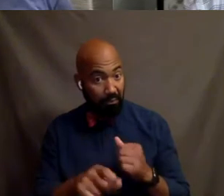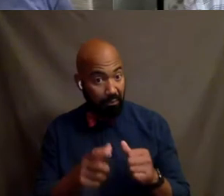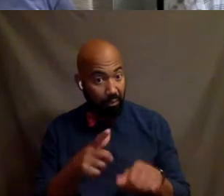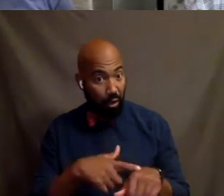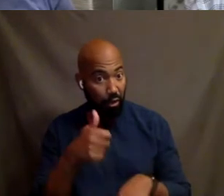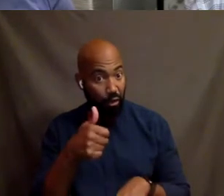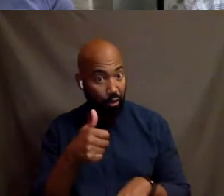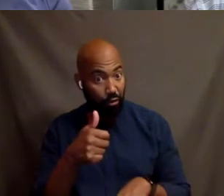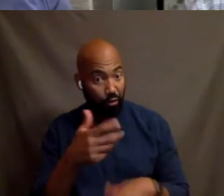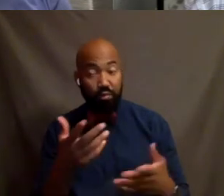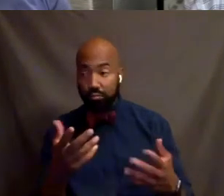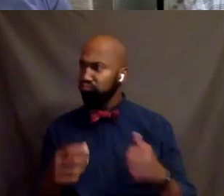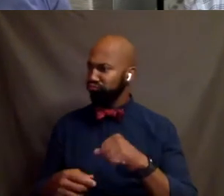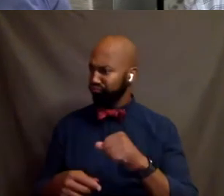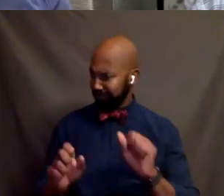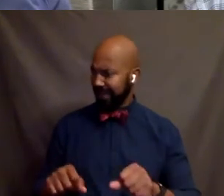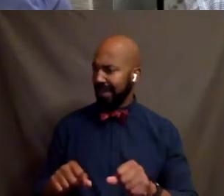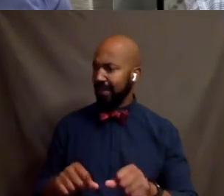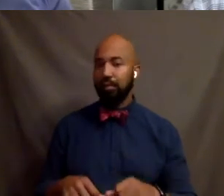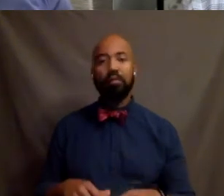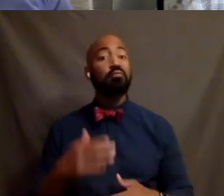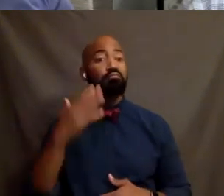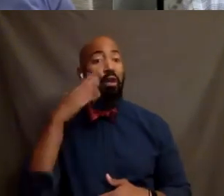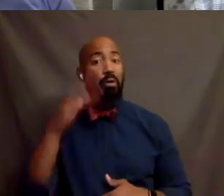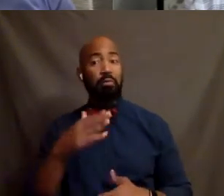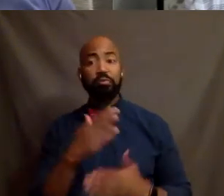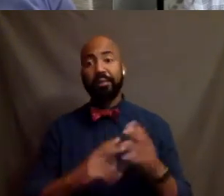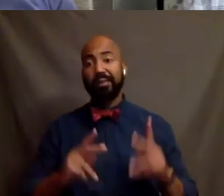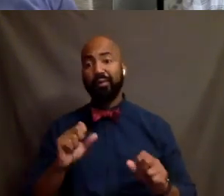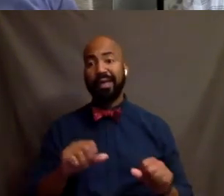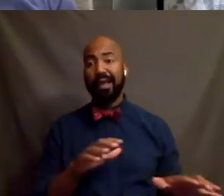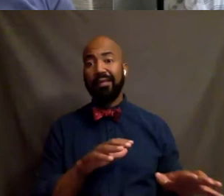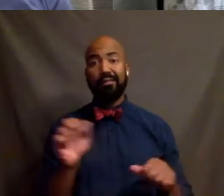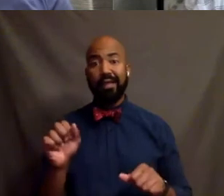may need to leave at seven o'clock, but we're recording so you can come back and watch